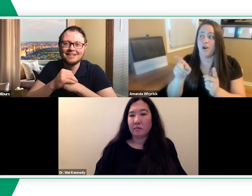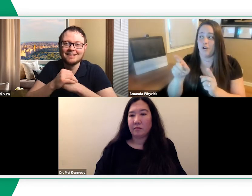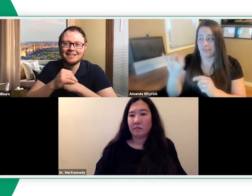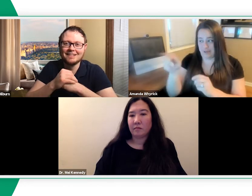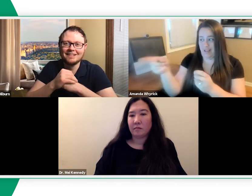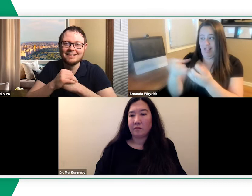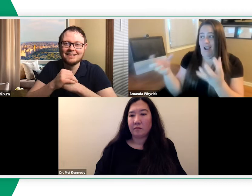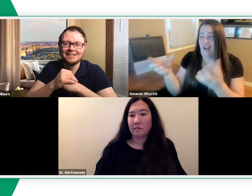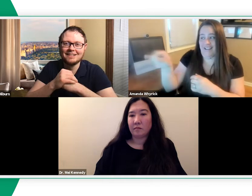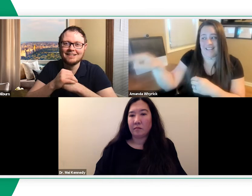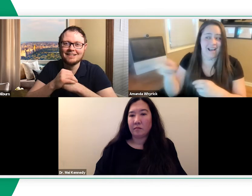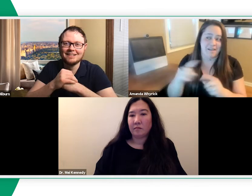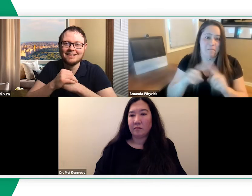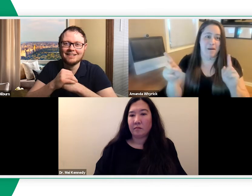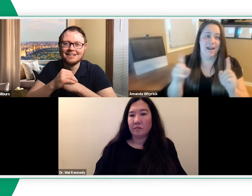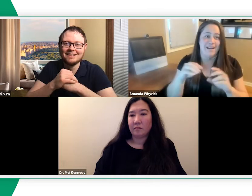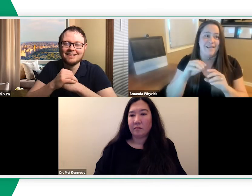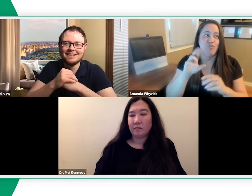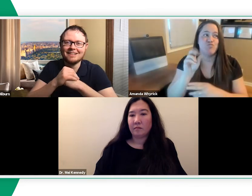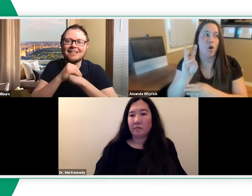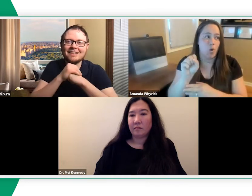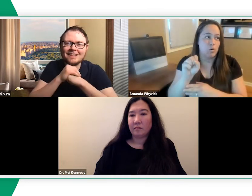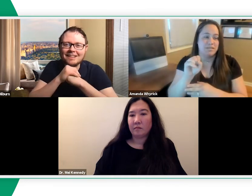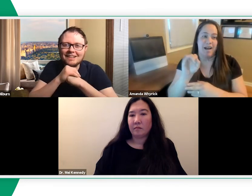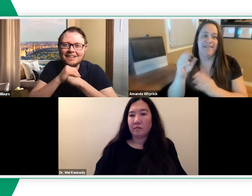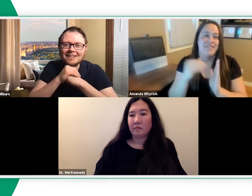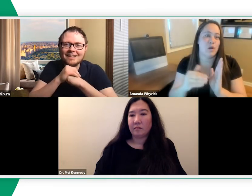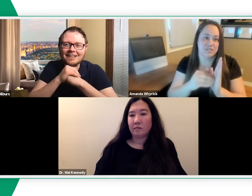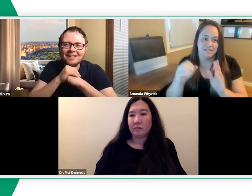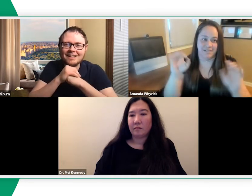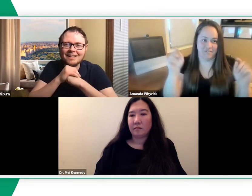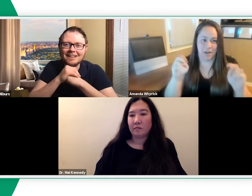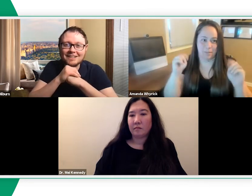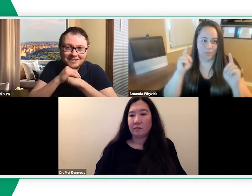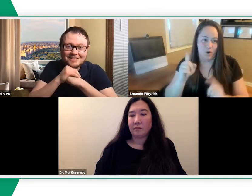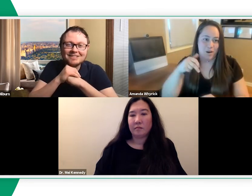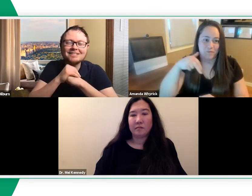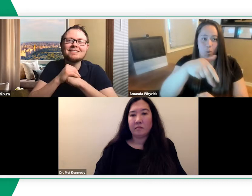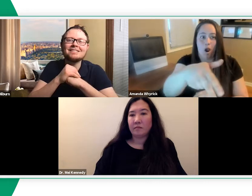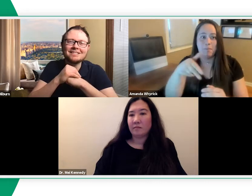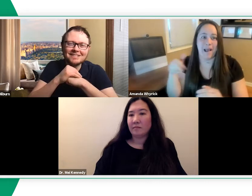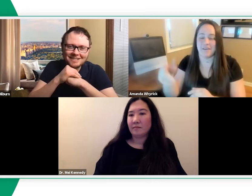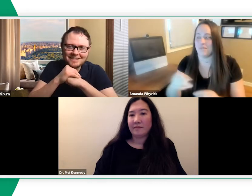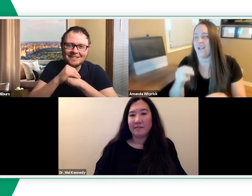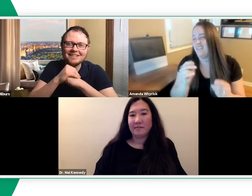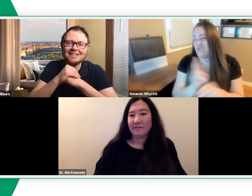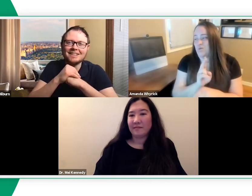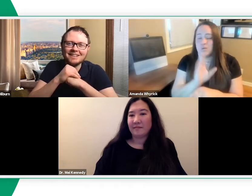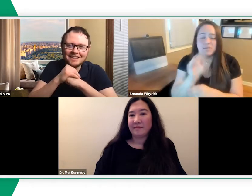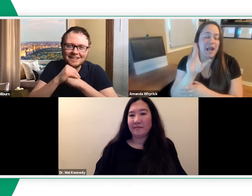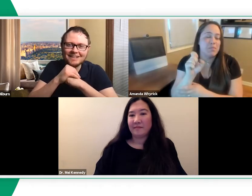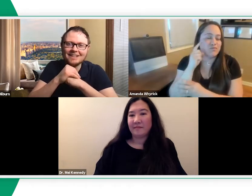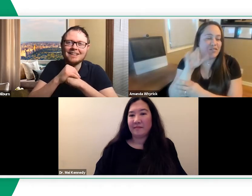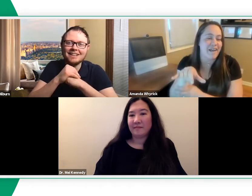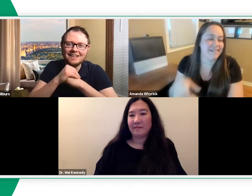them, where you have to walk by them and use cables for that.